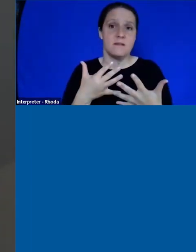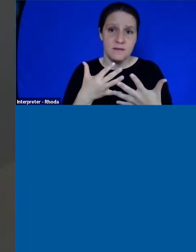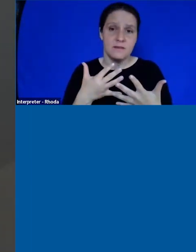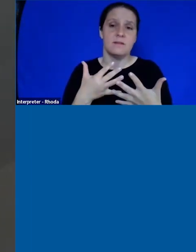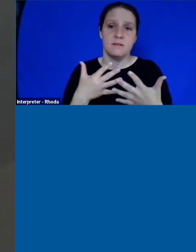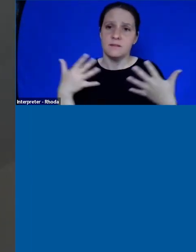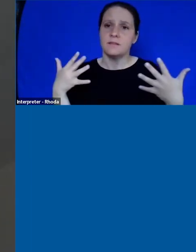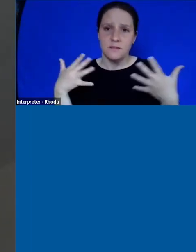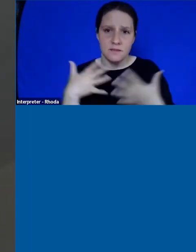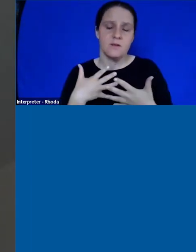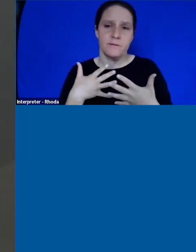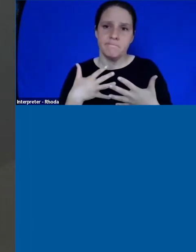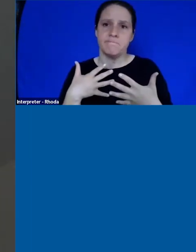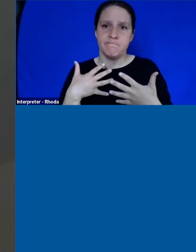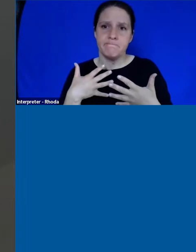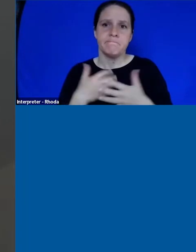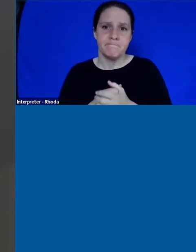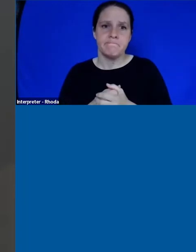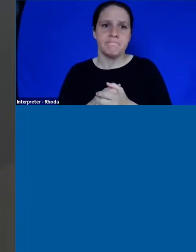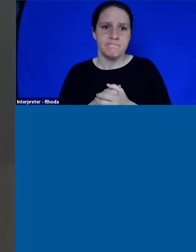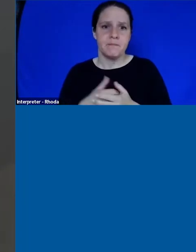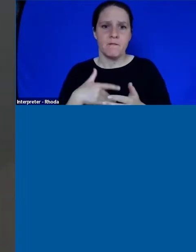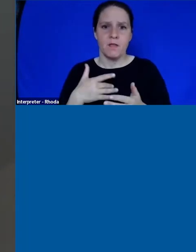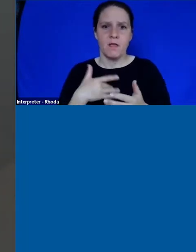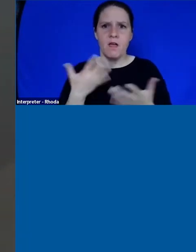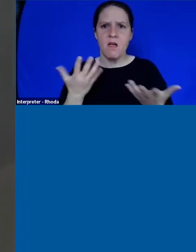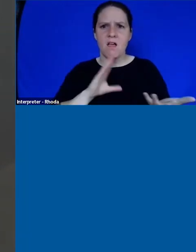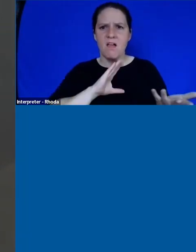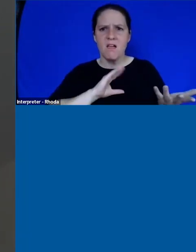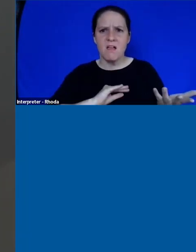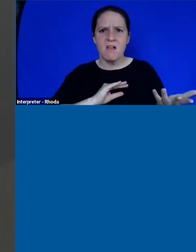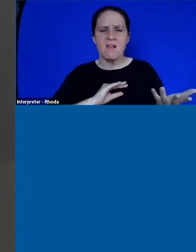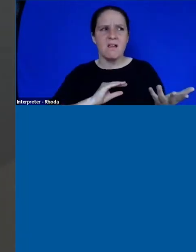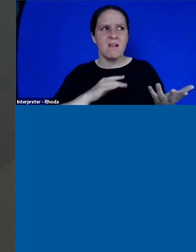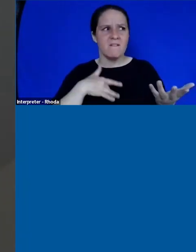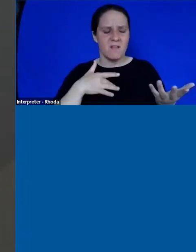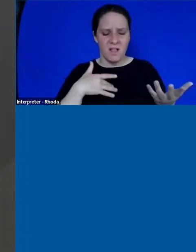kind of dehumanizing time for a lot of people with disabilities.